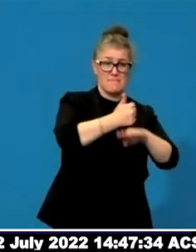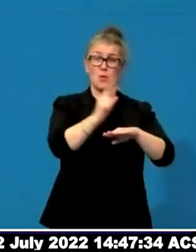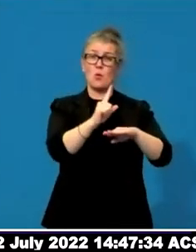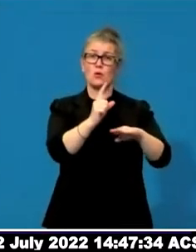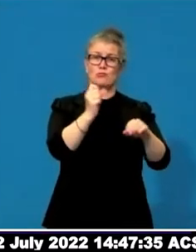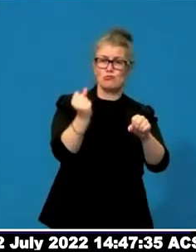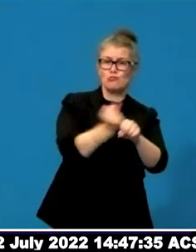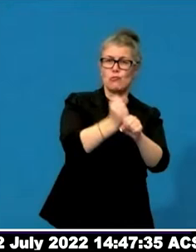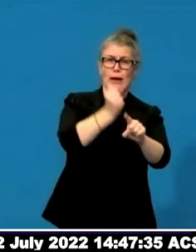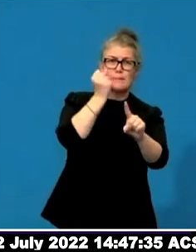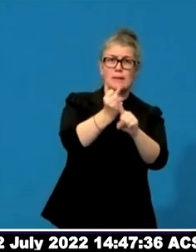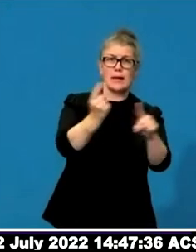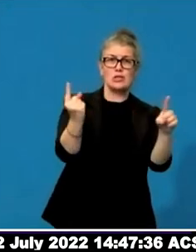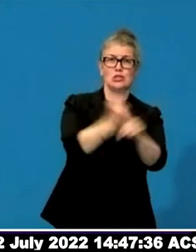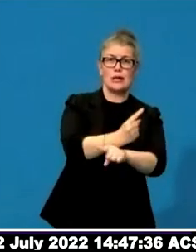It was bought in to give people choices.